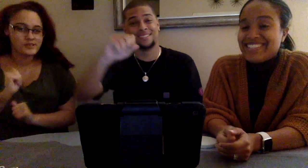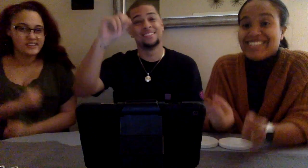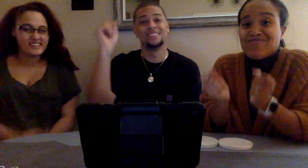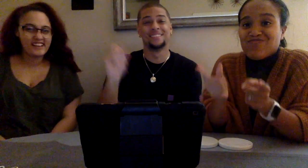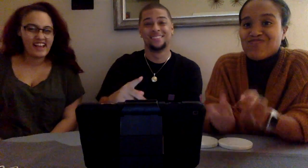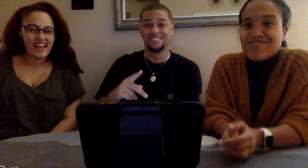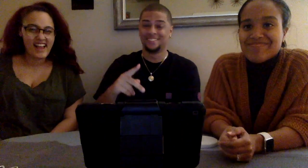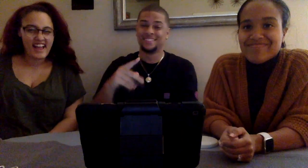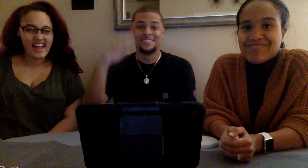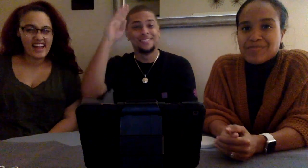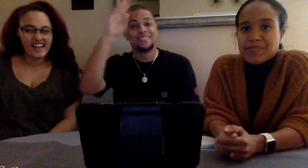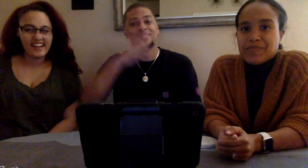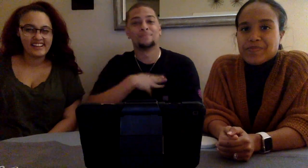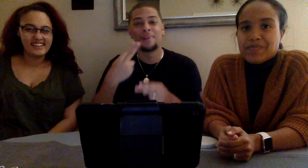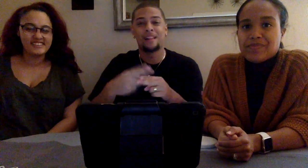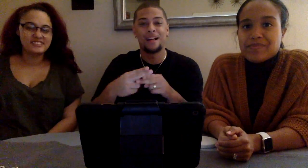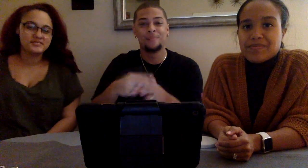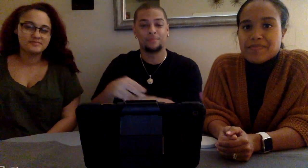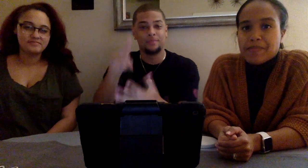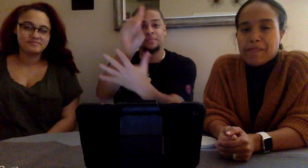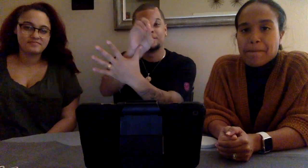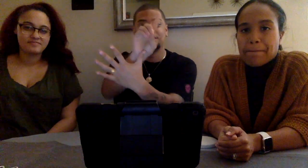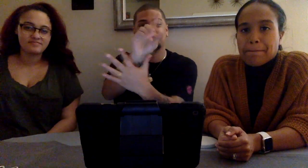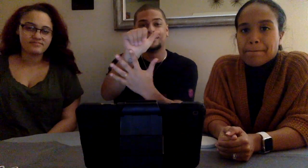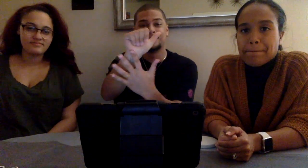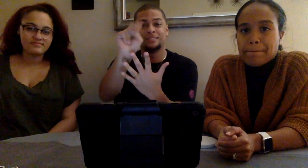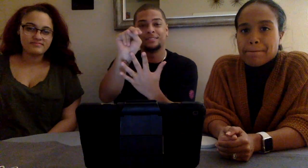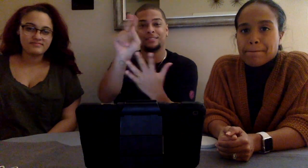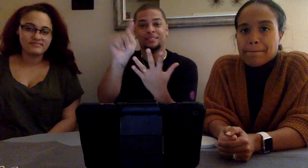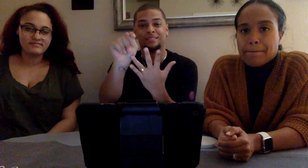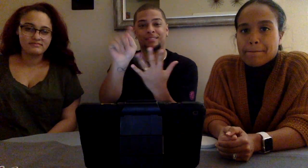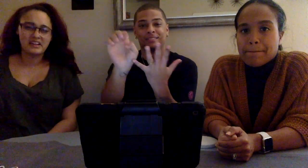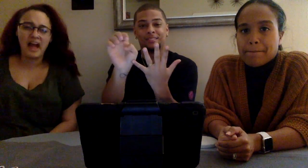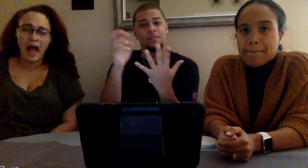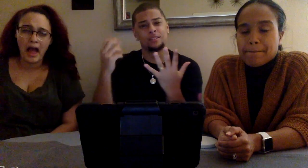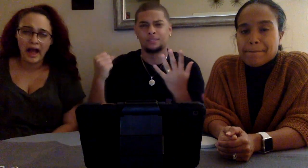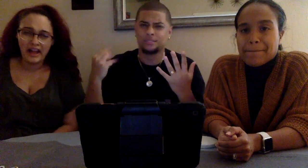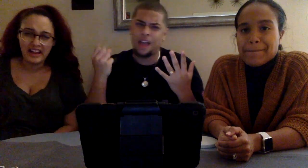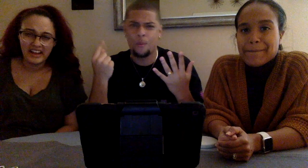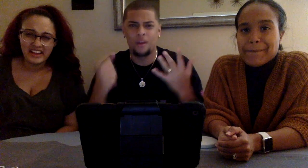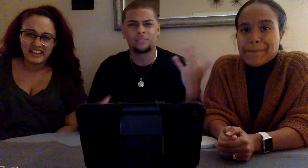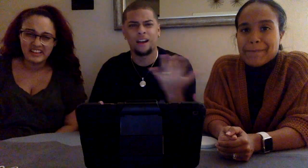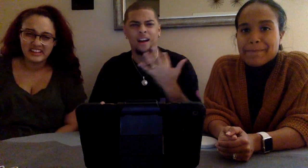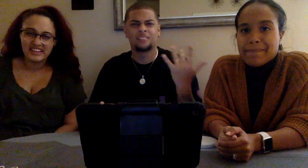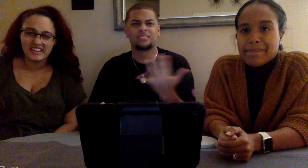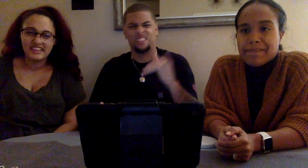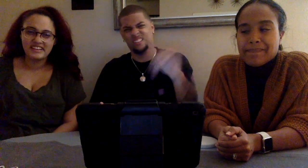Dante: Okay! Hello, my name is Dante. *sign name"